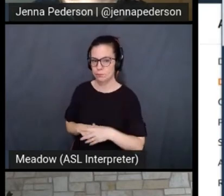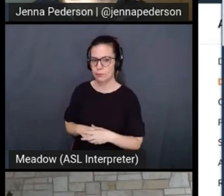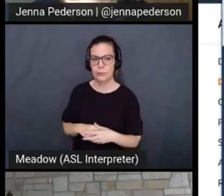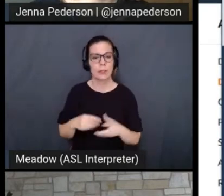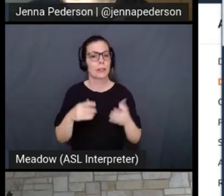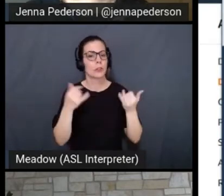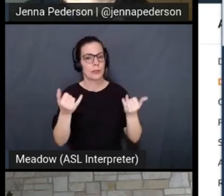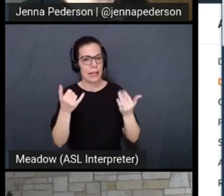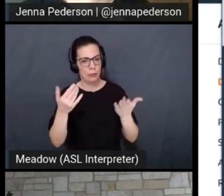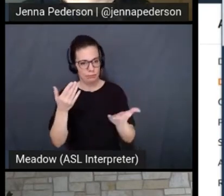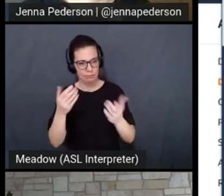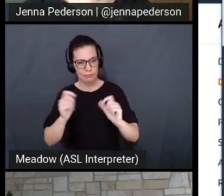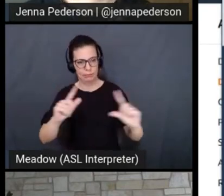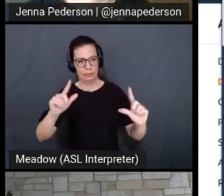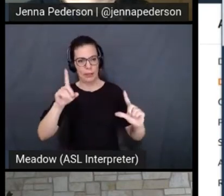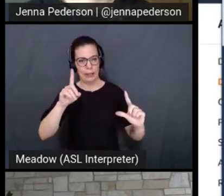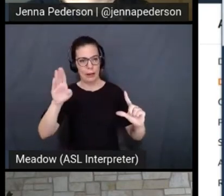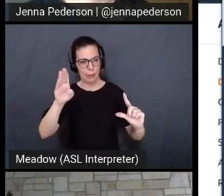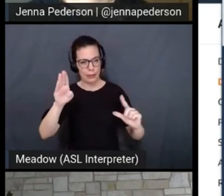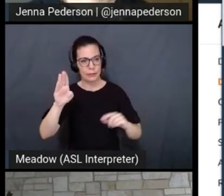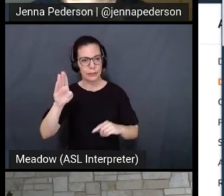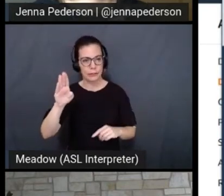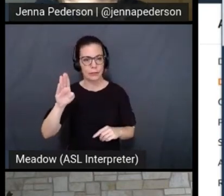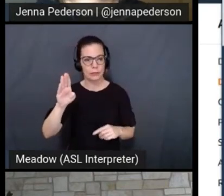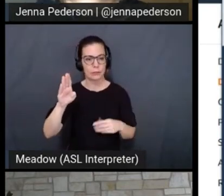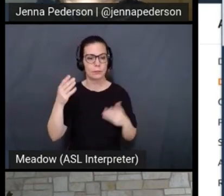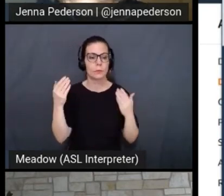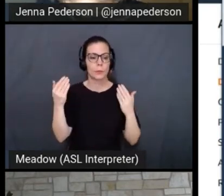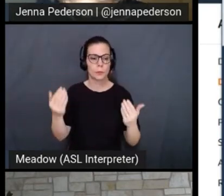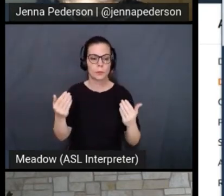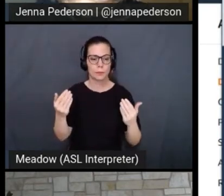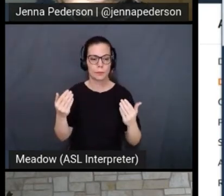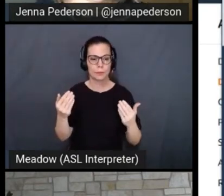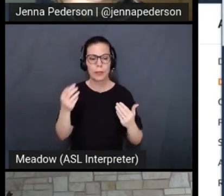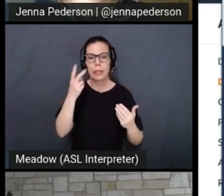and let's just, see what we got here.